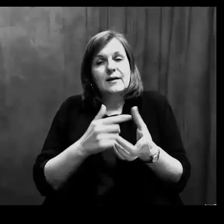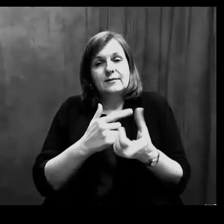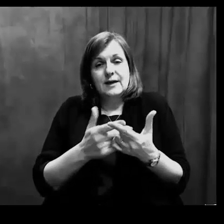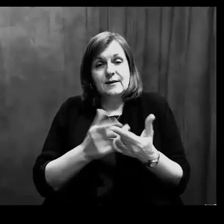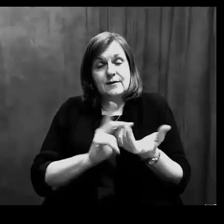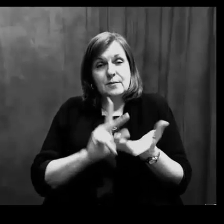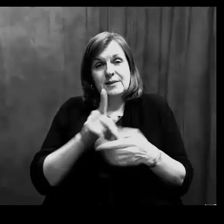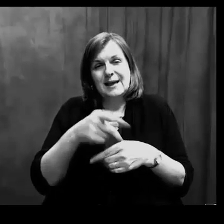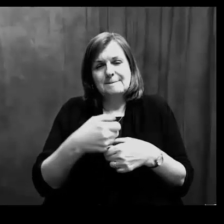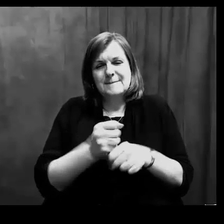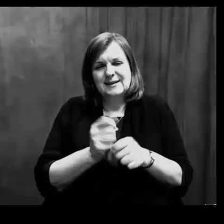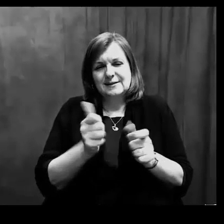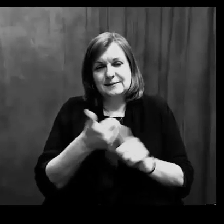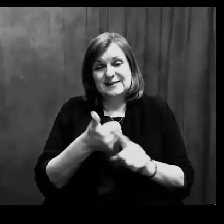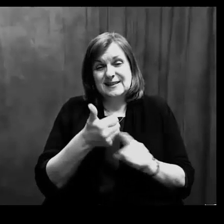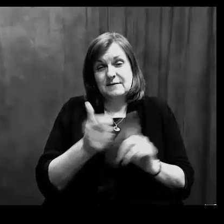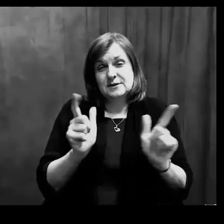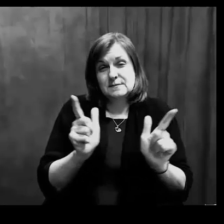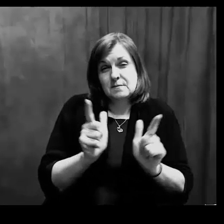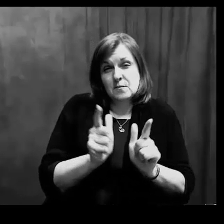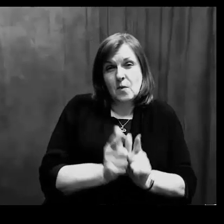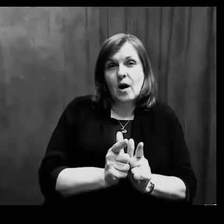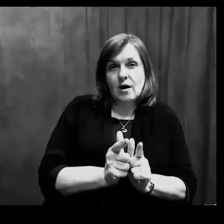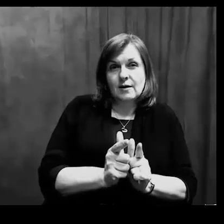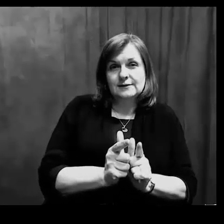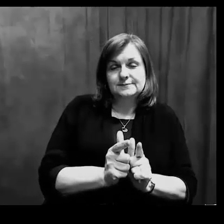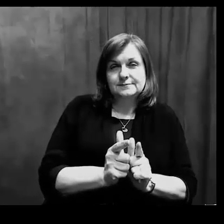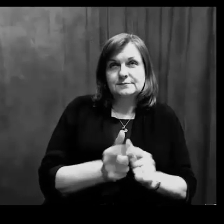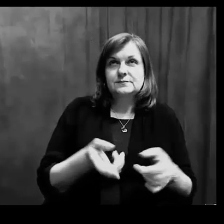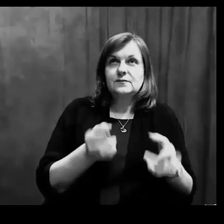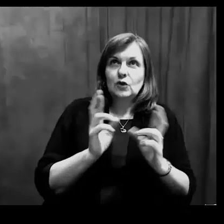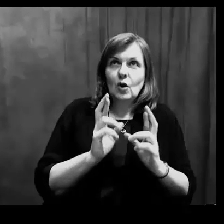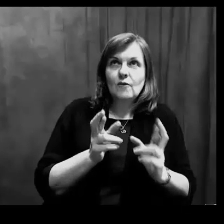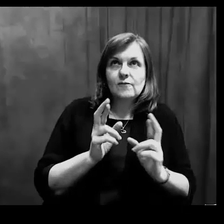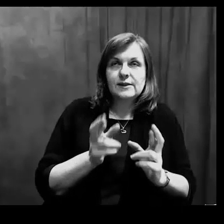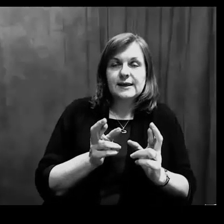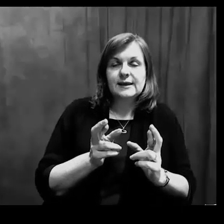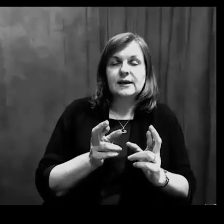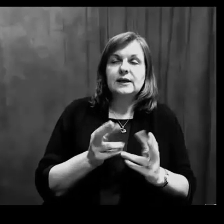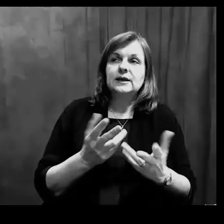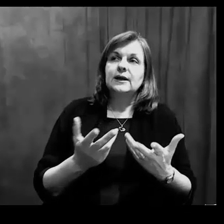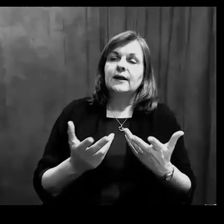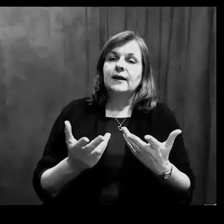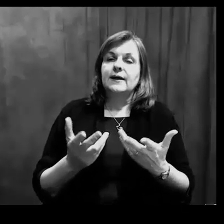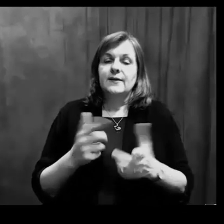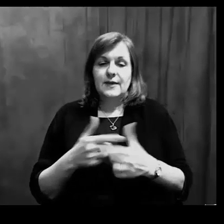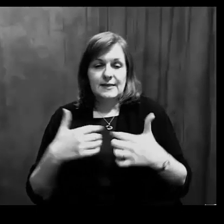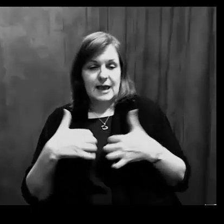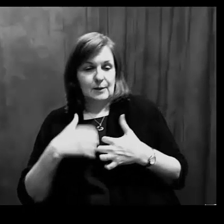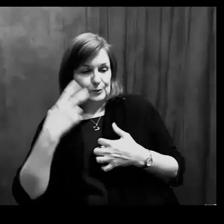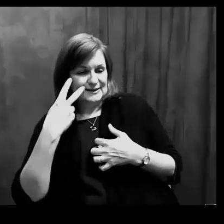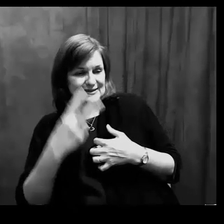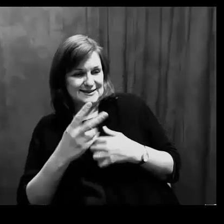is going to make itself a small as possible in the hopes that it will be